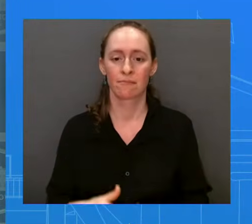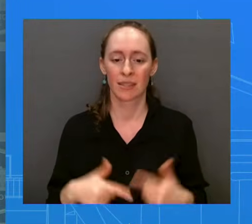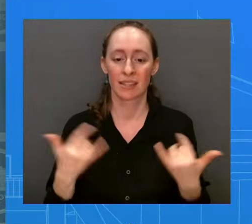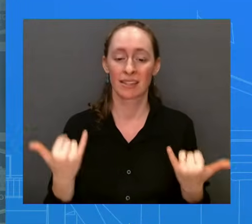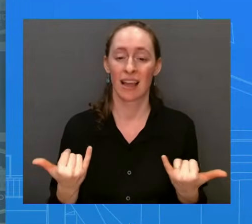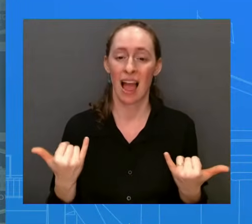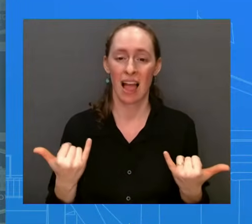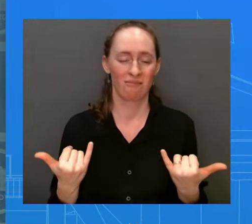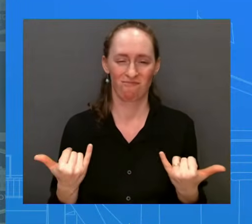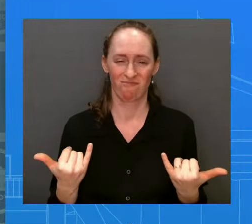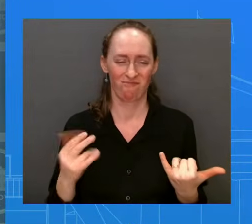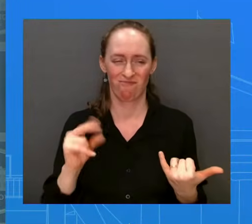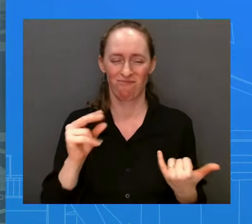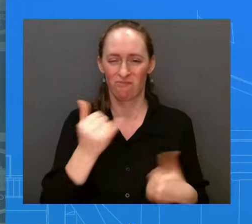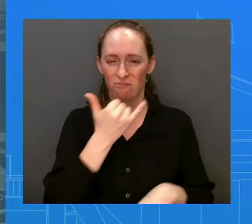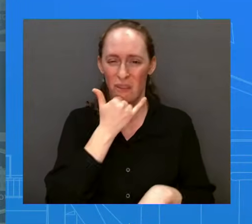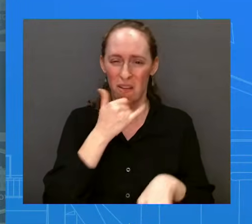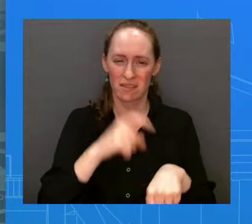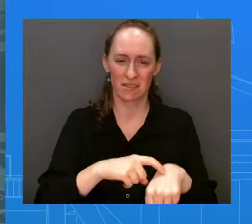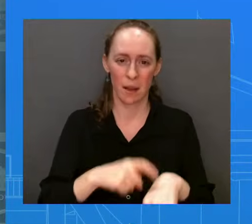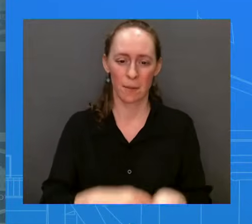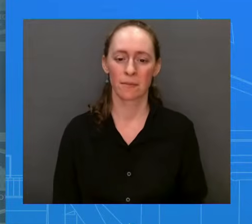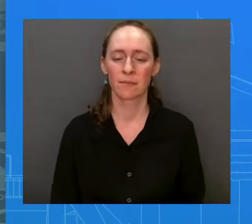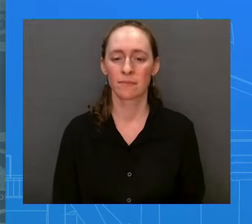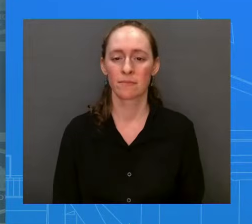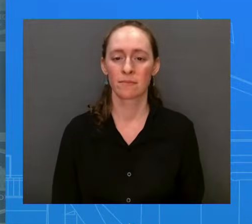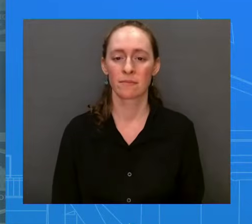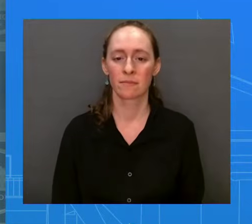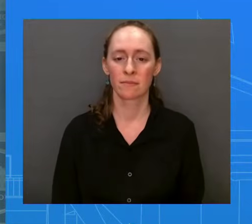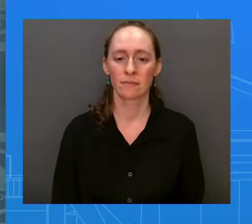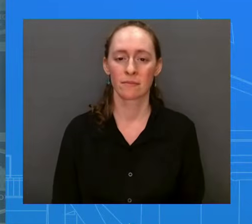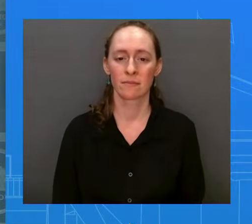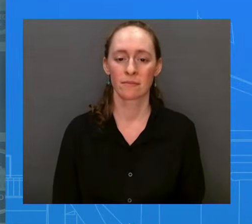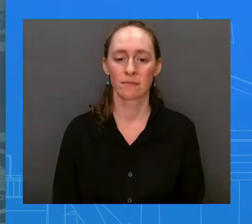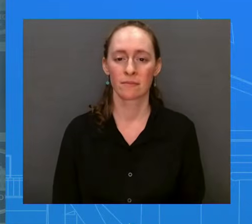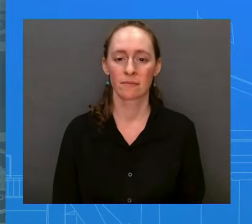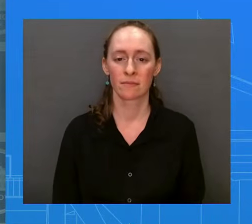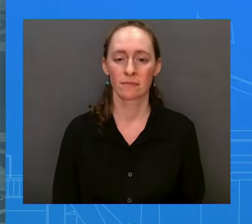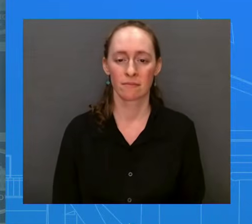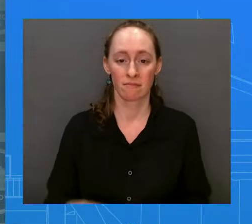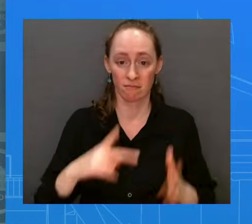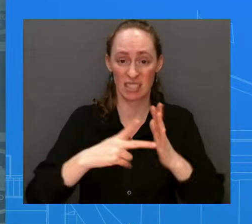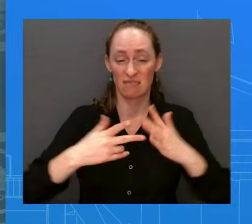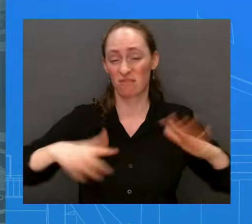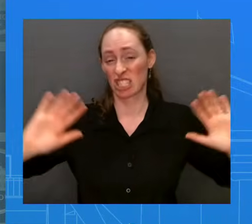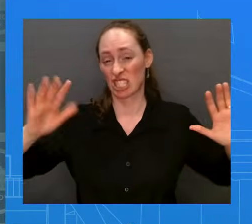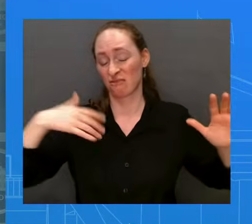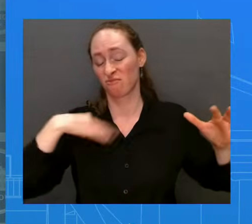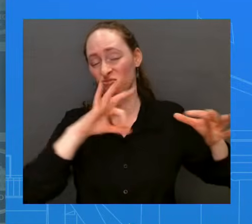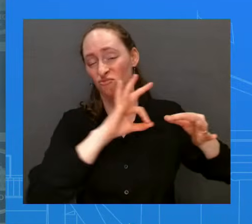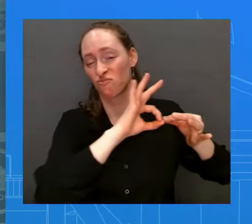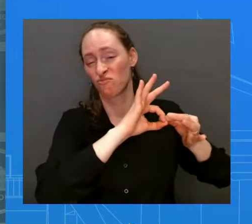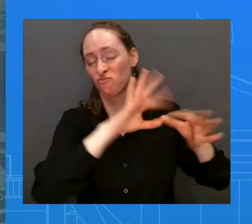that all communication has been severed between the United States and China, that Beijing and Washington aren't talking.